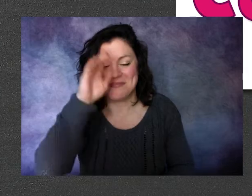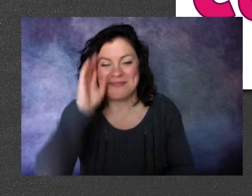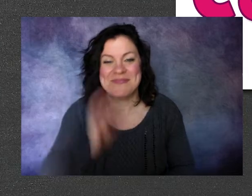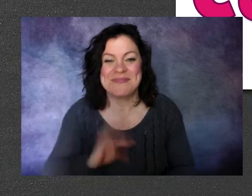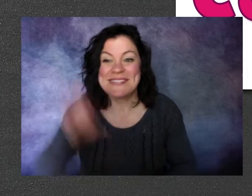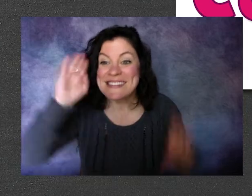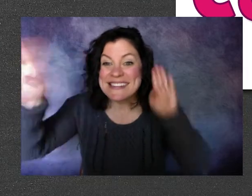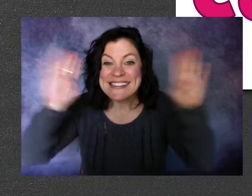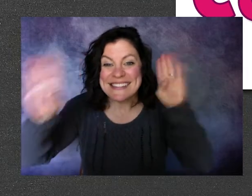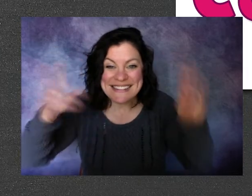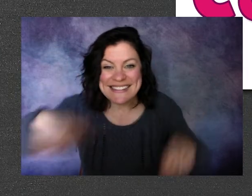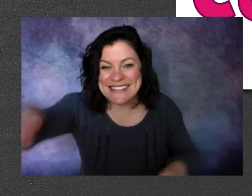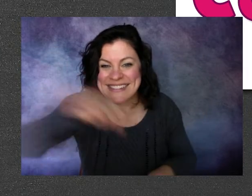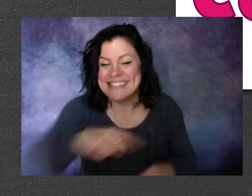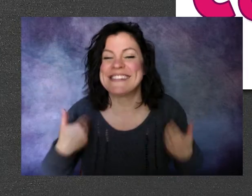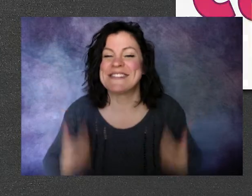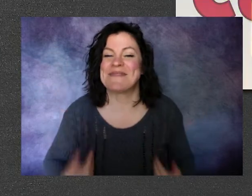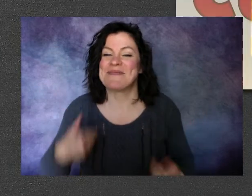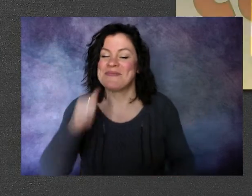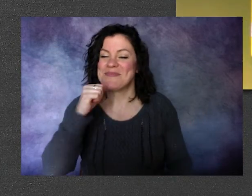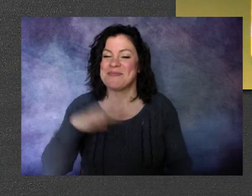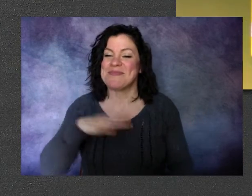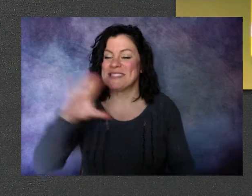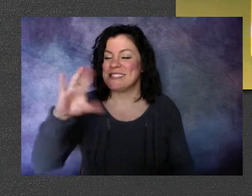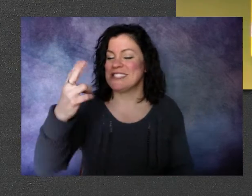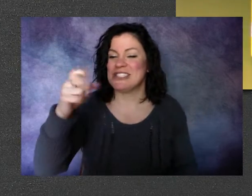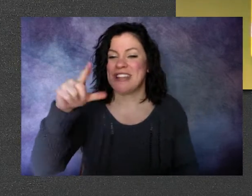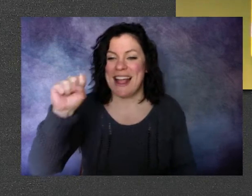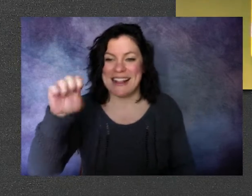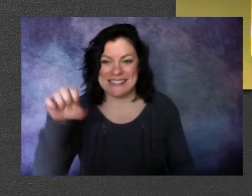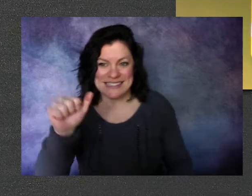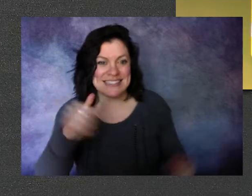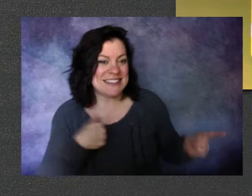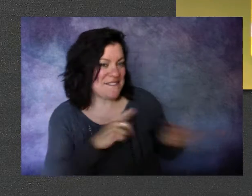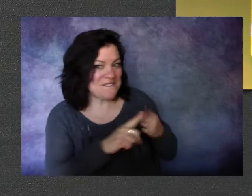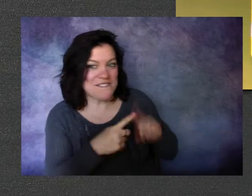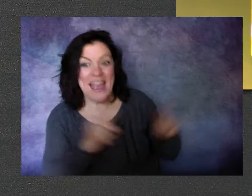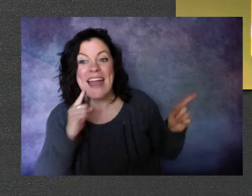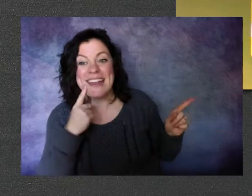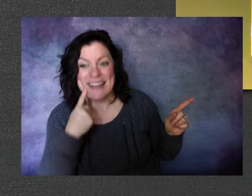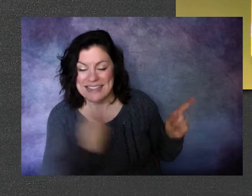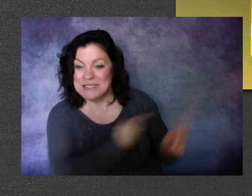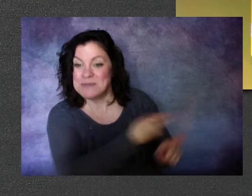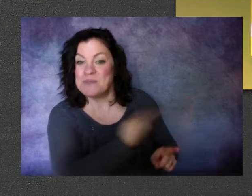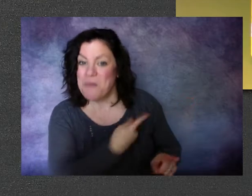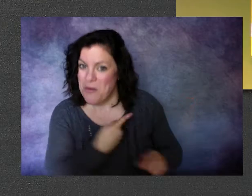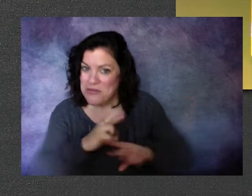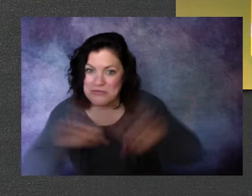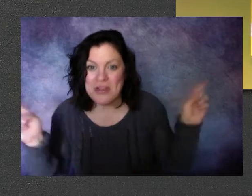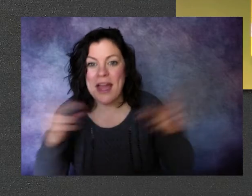Hi, friends. It's Ms. Chelsea and Candy here and we are back for Craft Time.